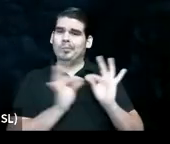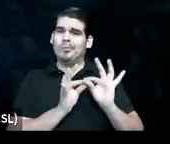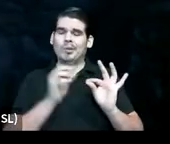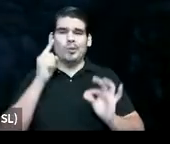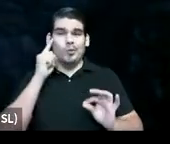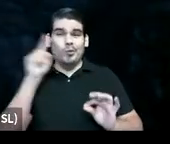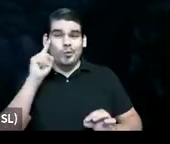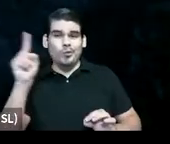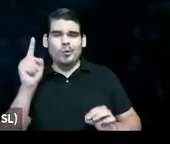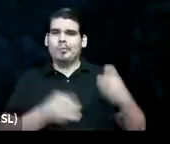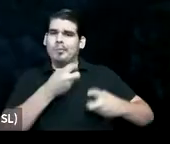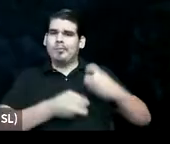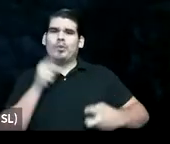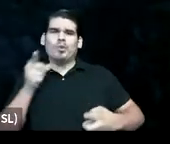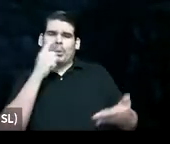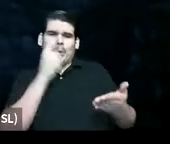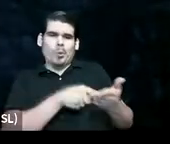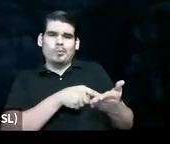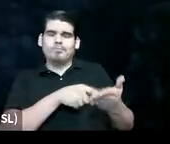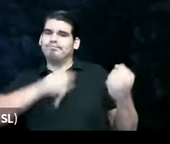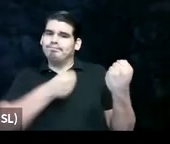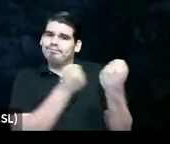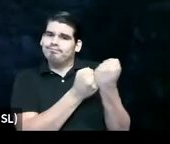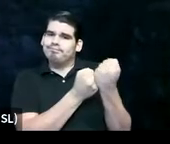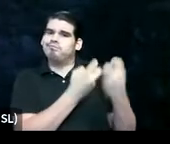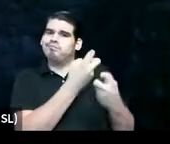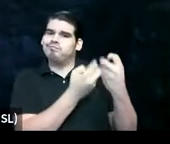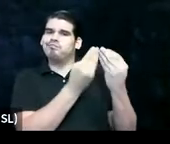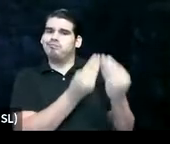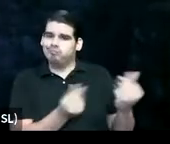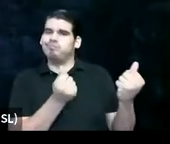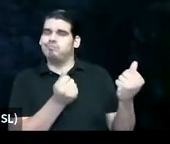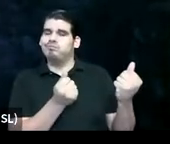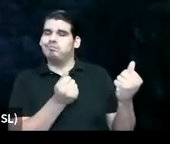what your proposed solution is to that issue. And so the whole resolution as a whole.